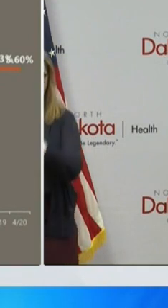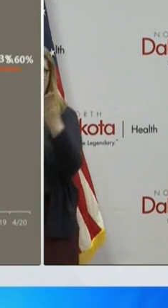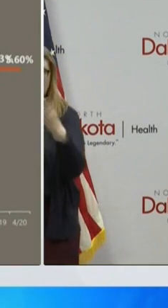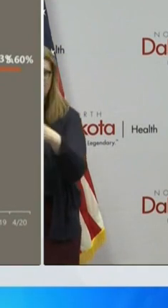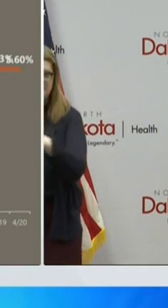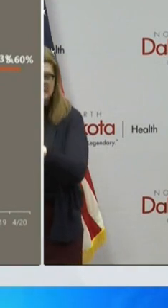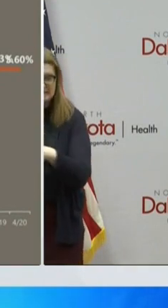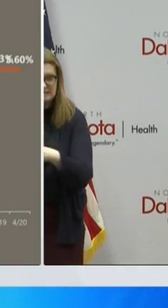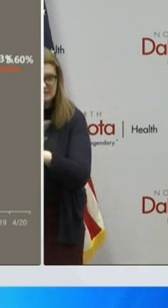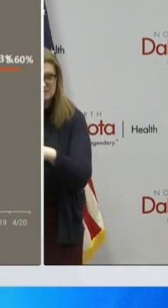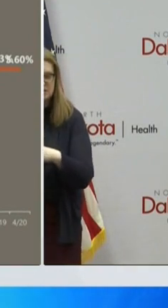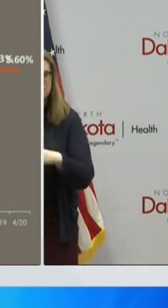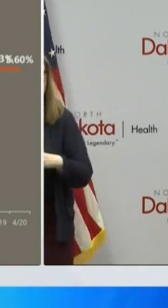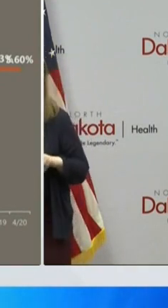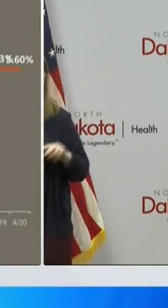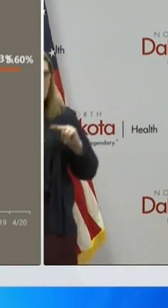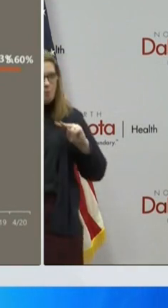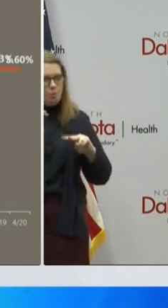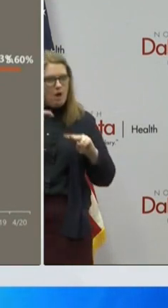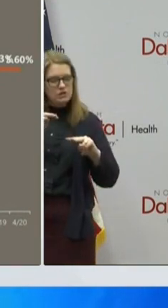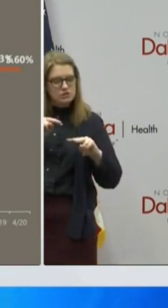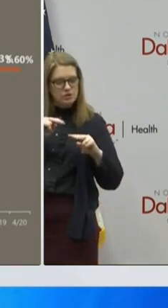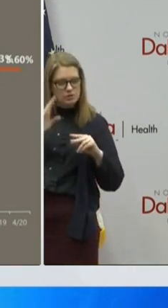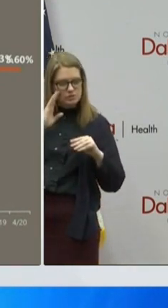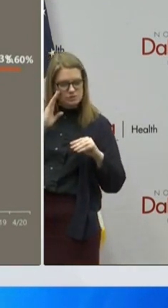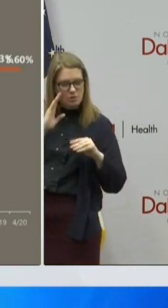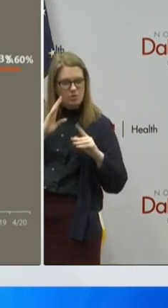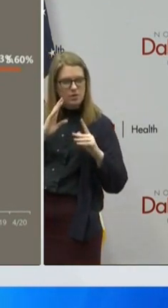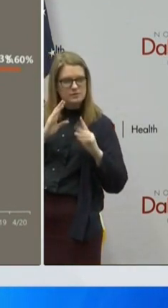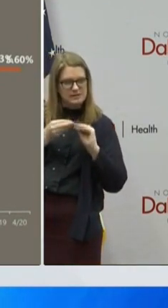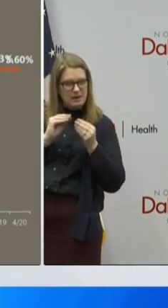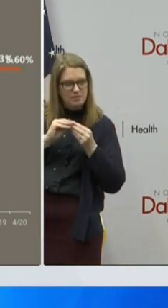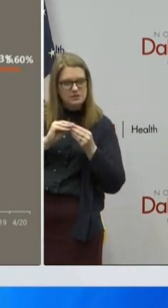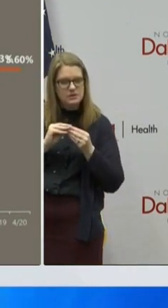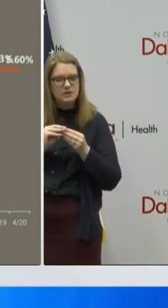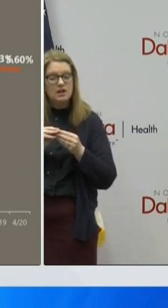MORE TESTING WITH A LOWER PERCENTAGES OF POSITIVES ON THE